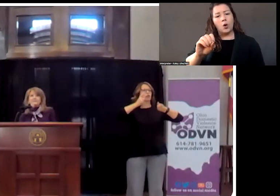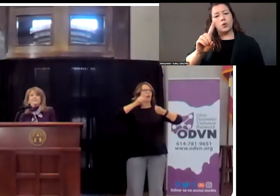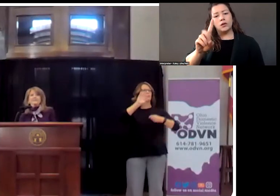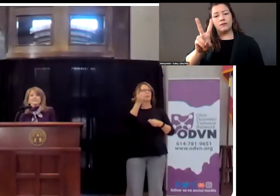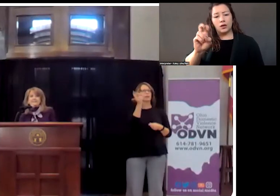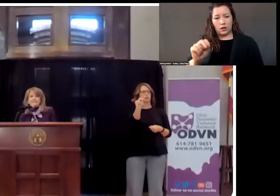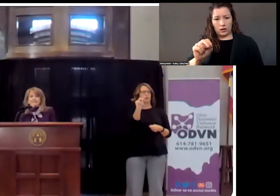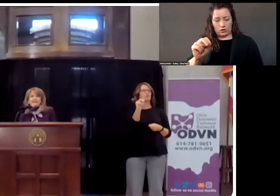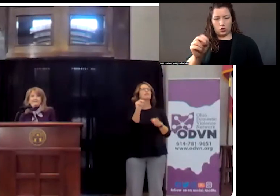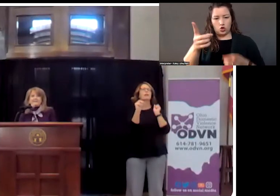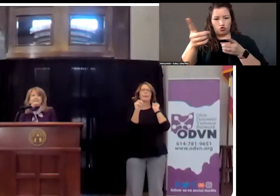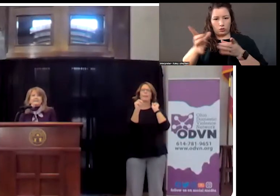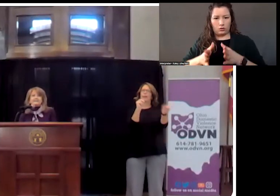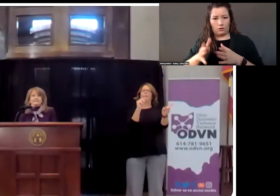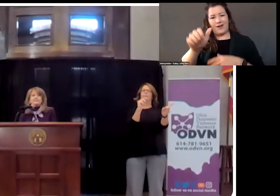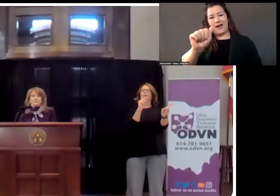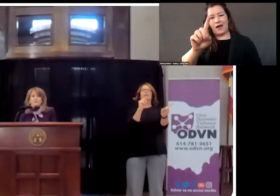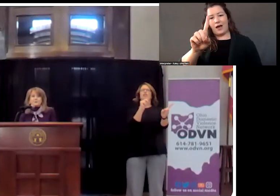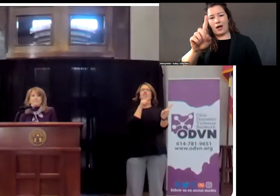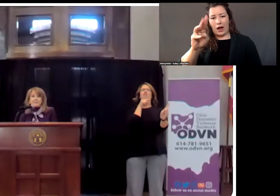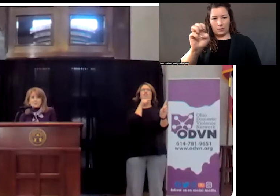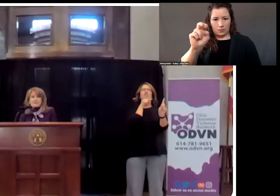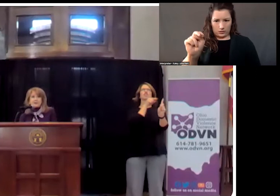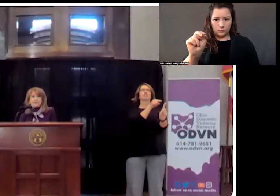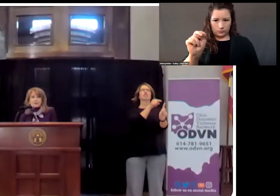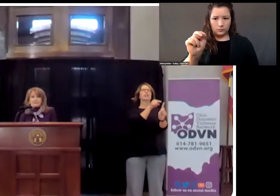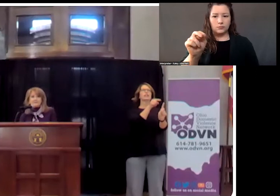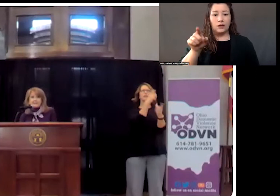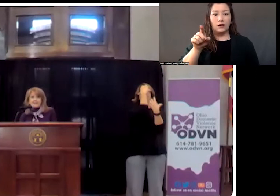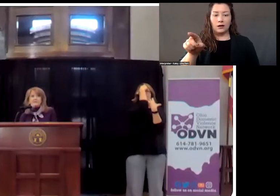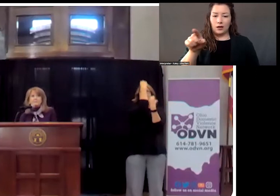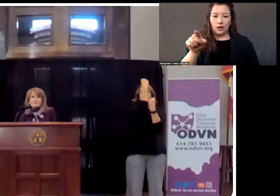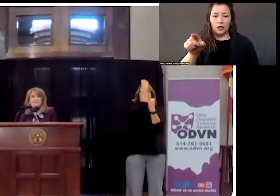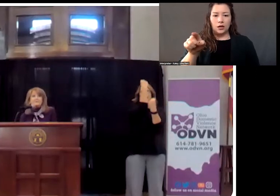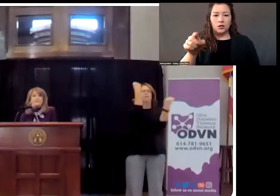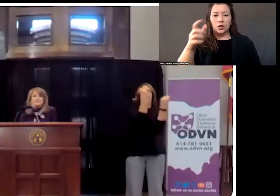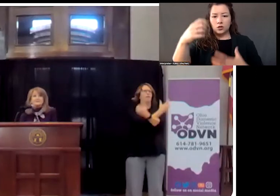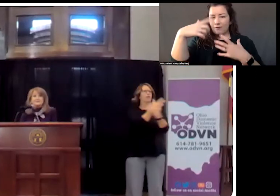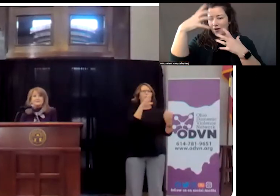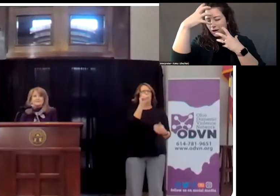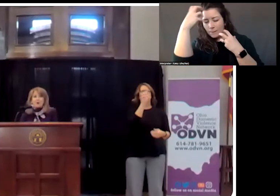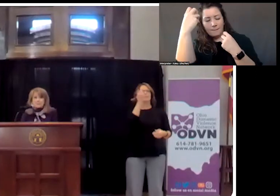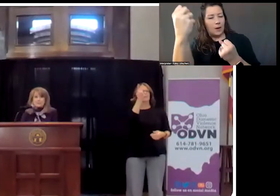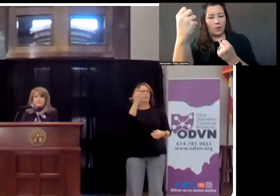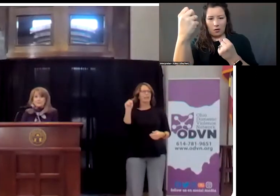She is the institutional memory of ODVN and the person we turn to for Robert's rules